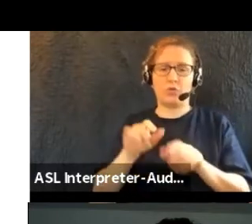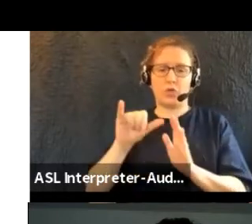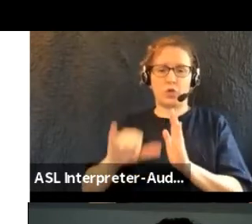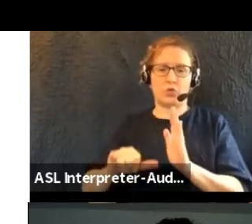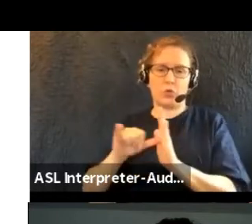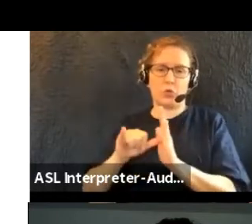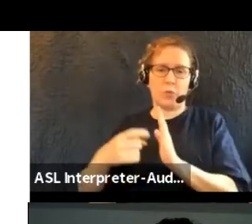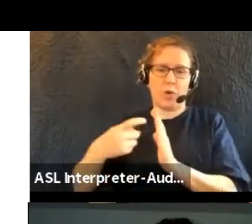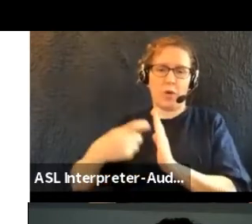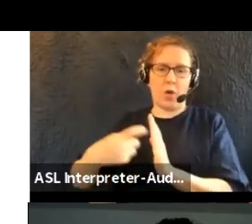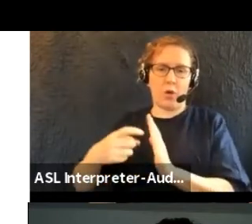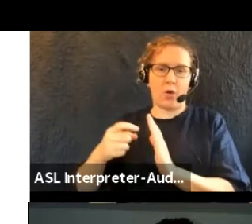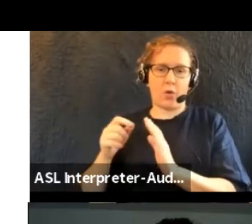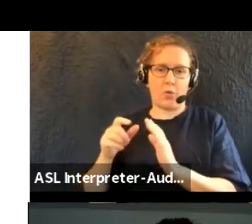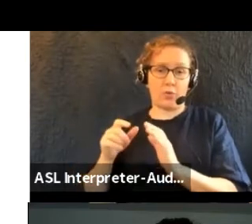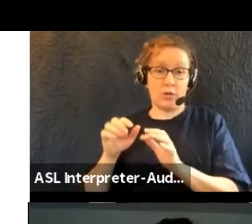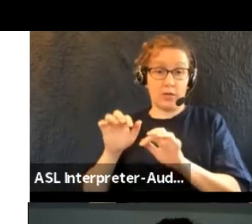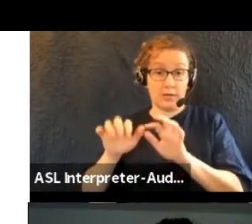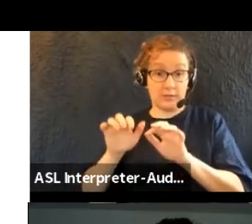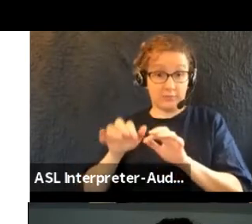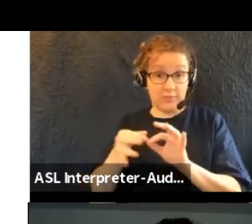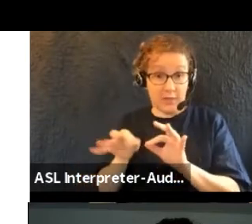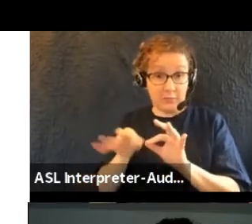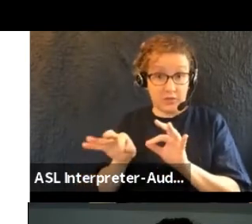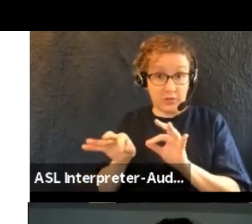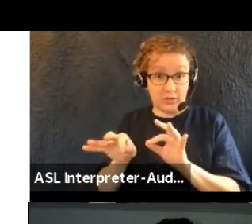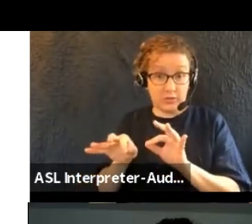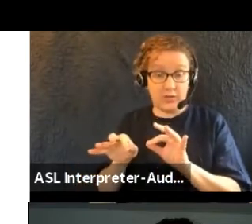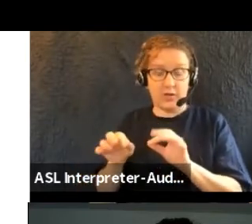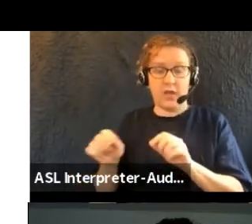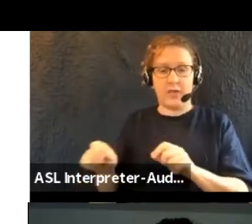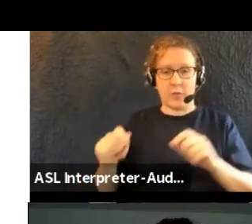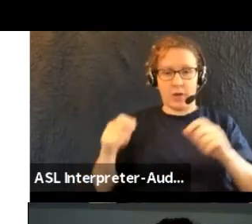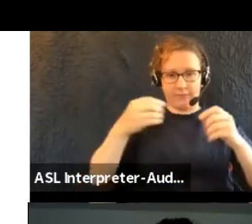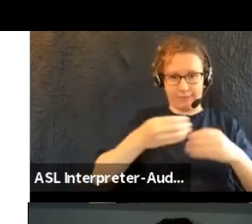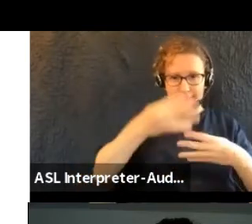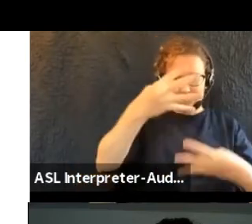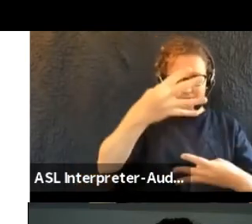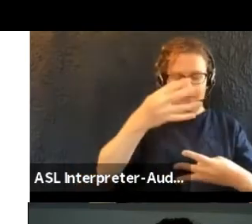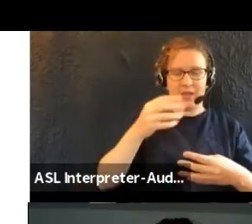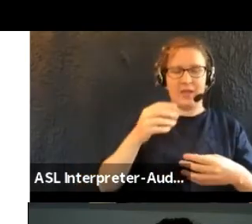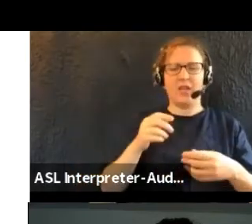point and review and edit from there depending on the length of the content that you're working with.